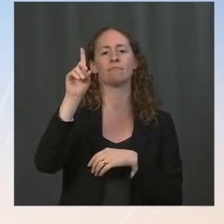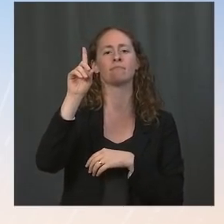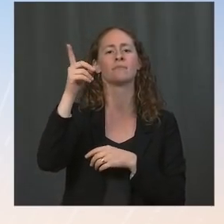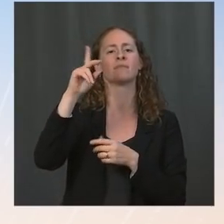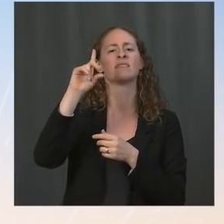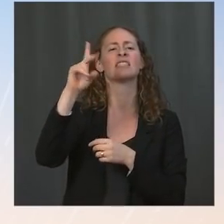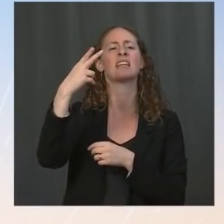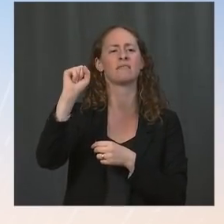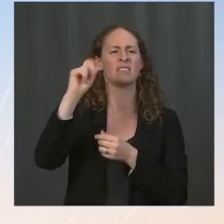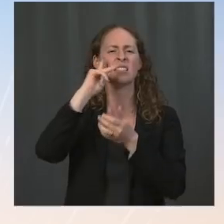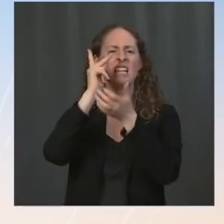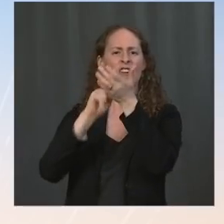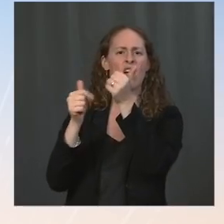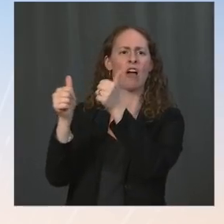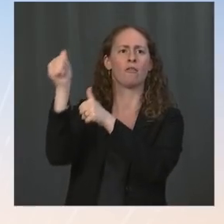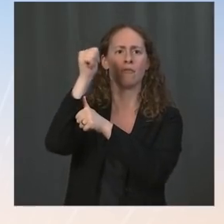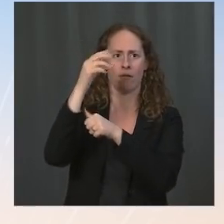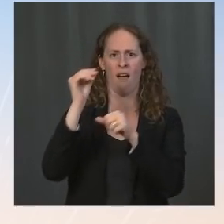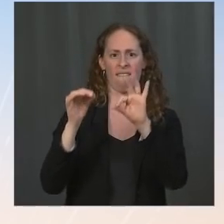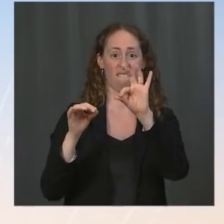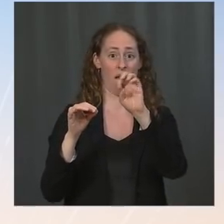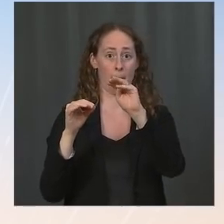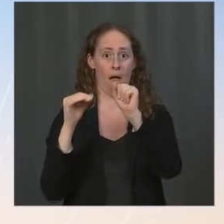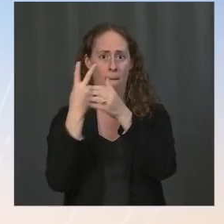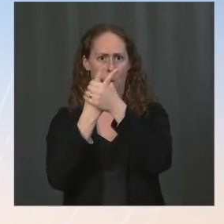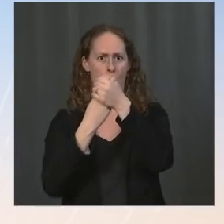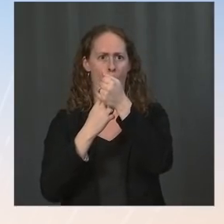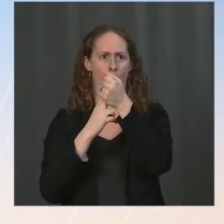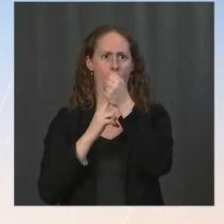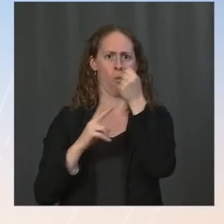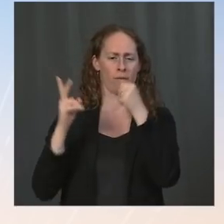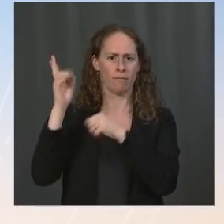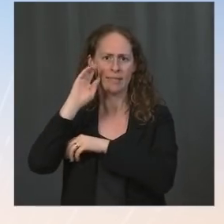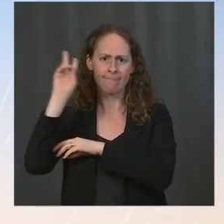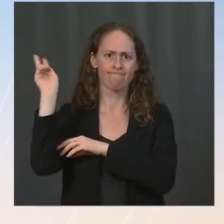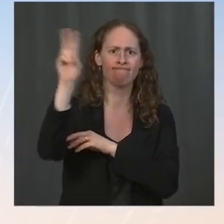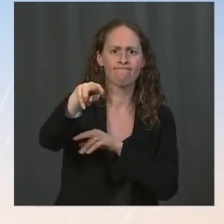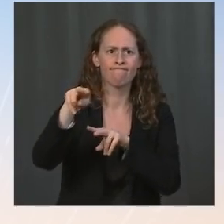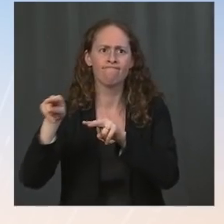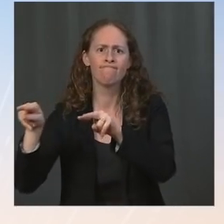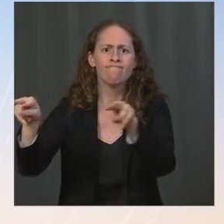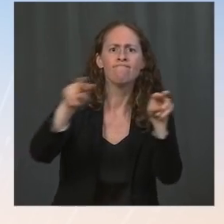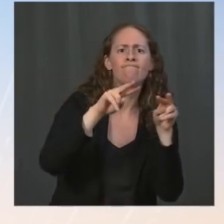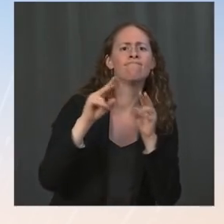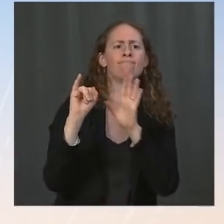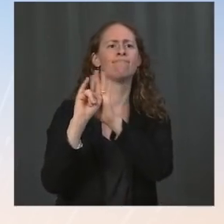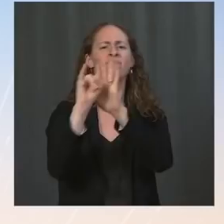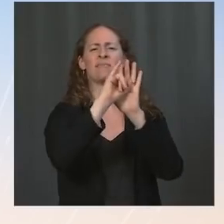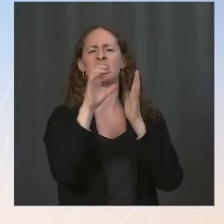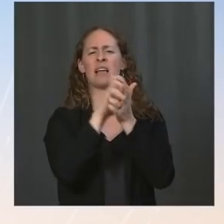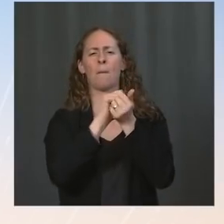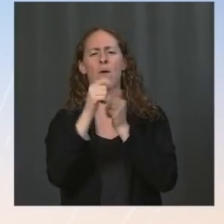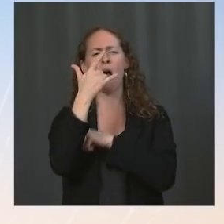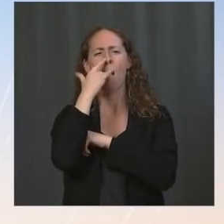and will meet with the governor to survey damage. The FEMA Administrator will also travel to Jackson, Mississippi, that evening. And on Wednesday,